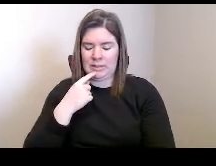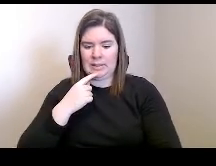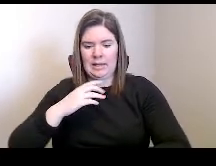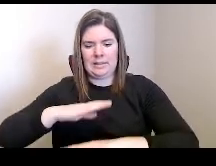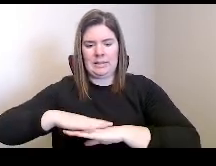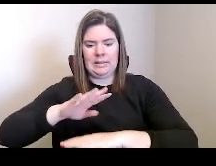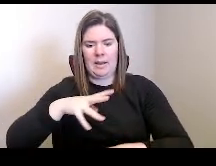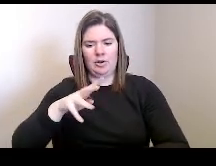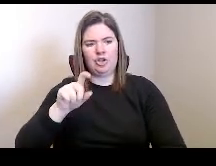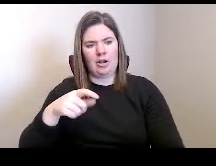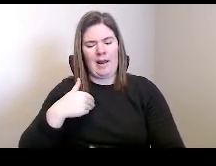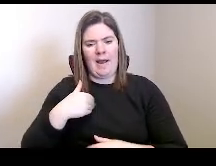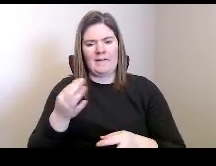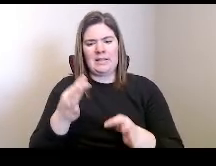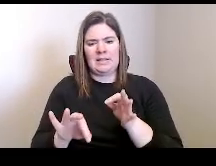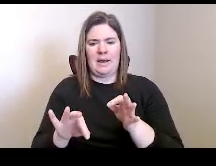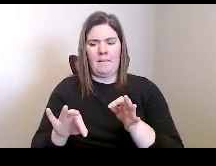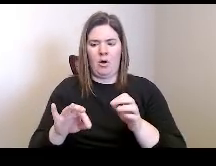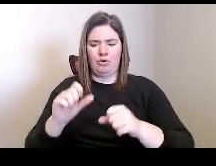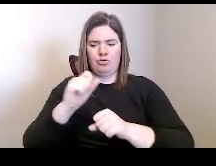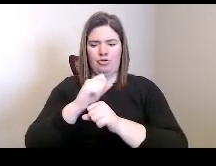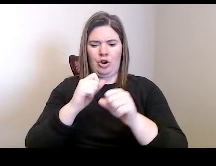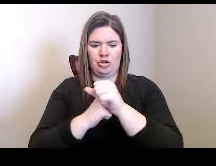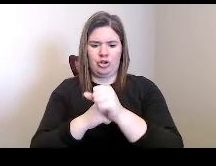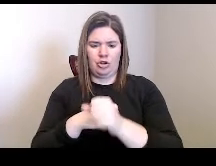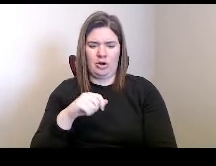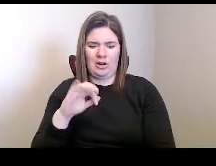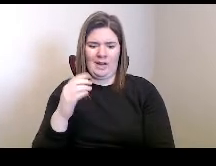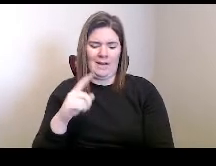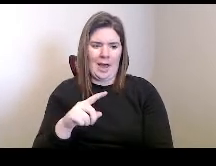So, if you've got a merged cell, maybe that makes the structure difficult to read.